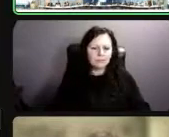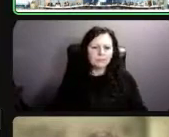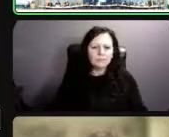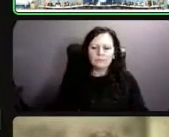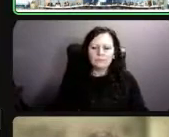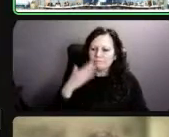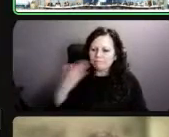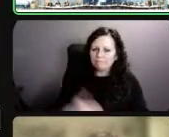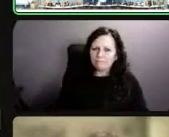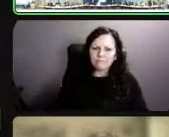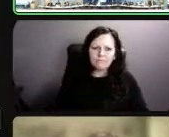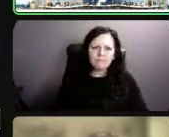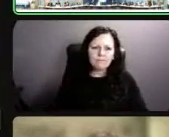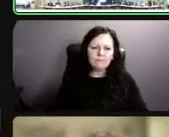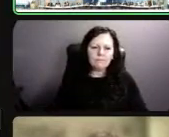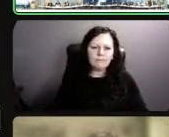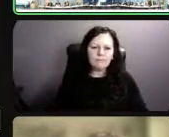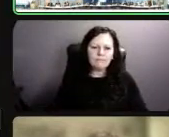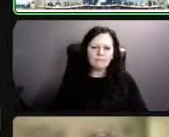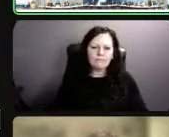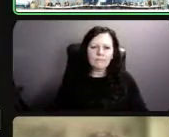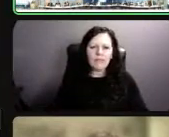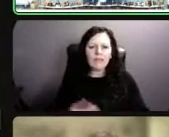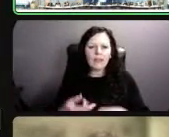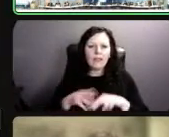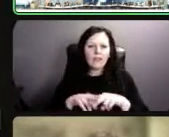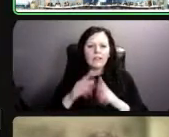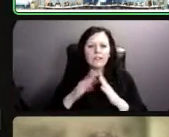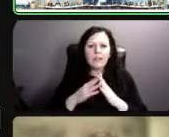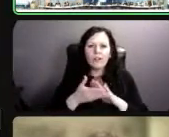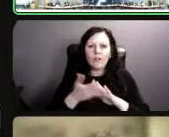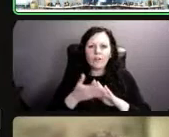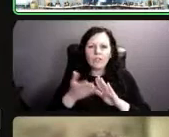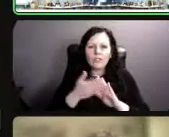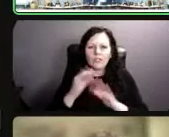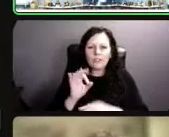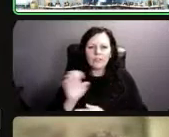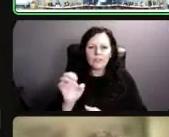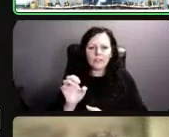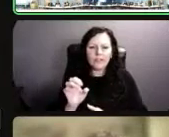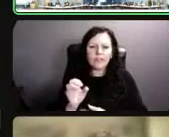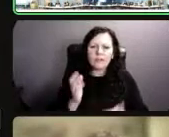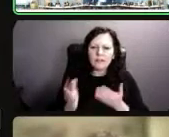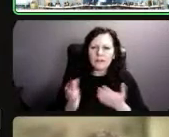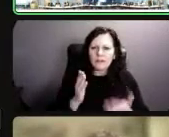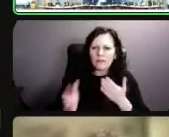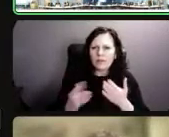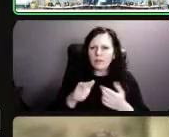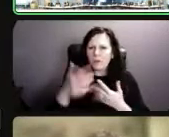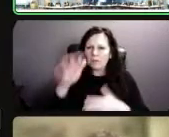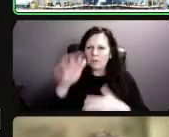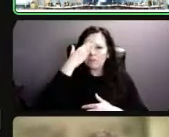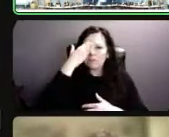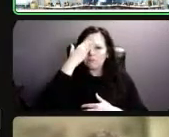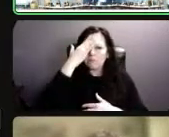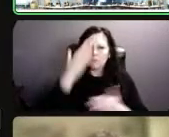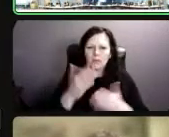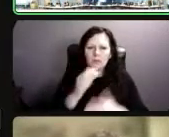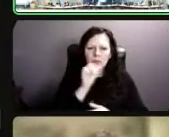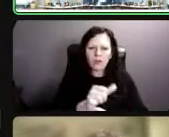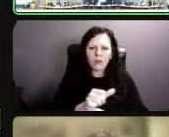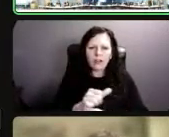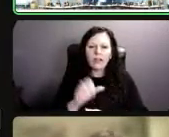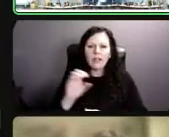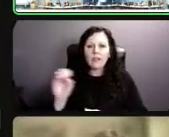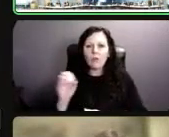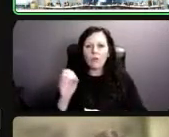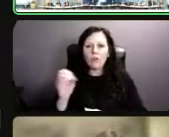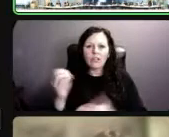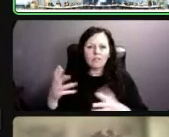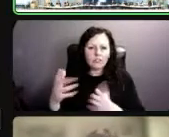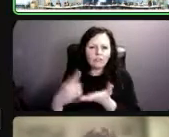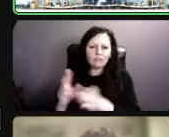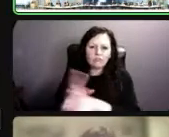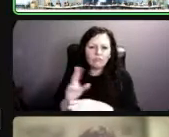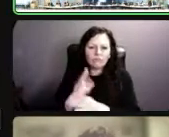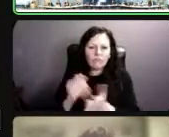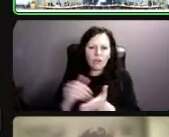PACKET.